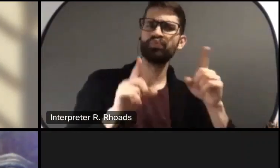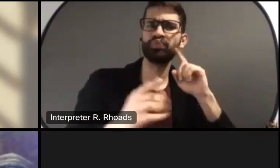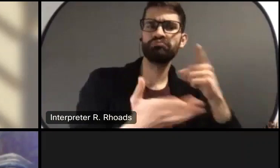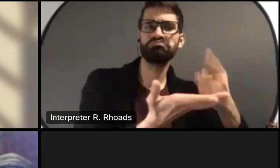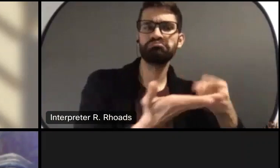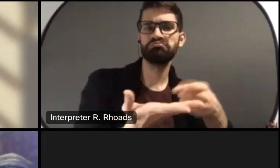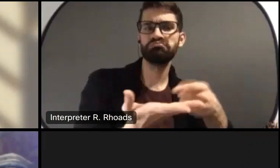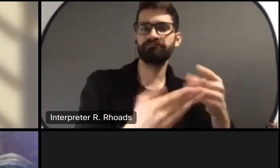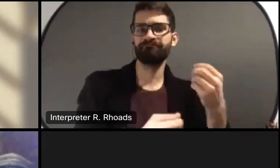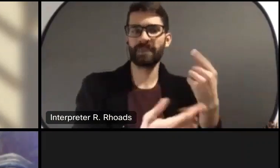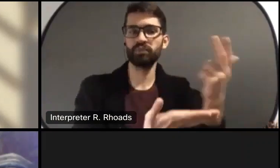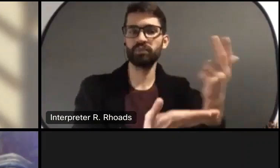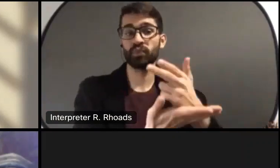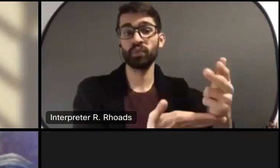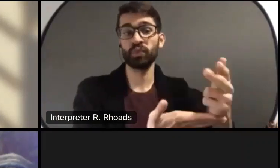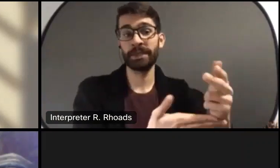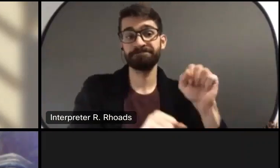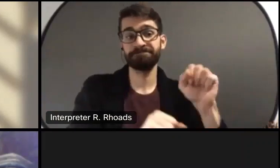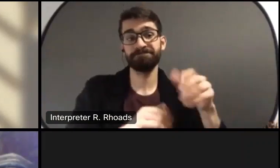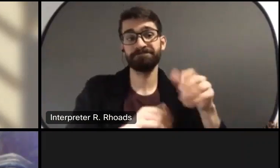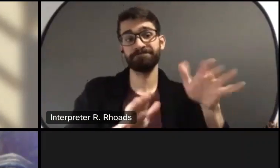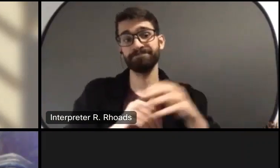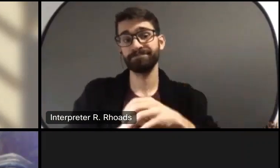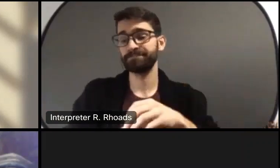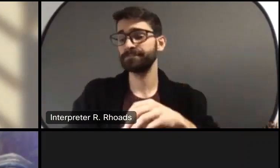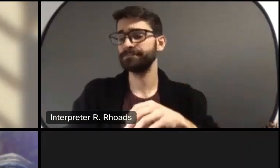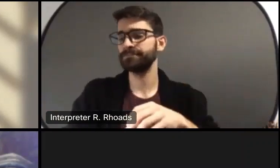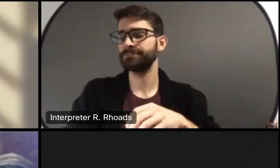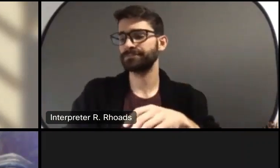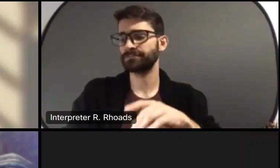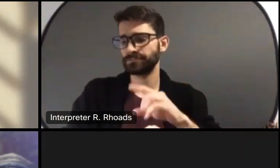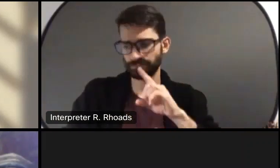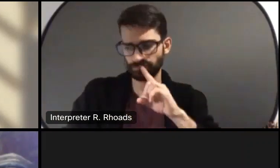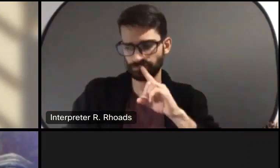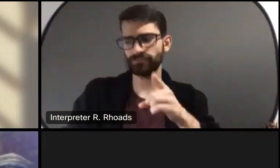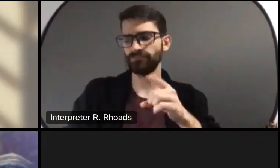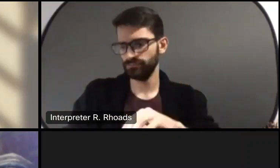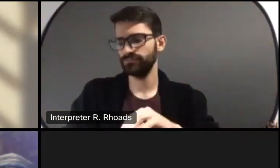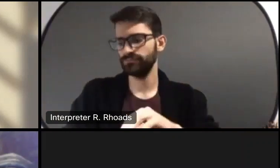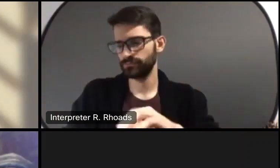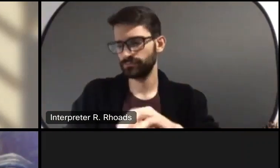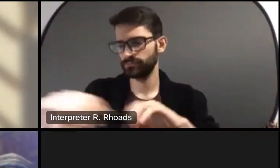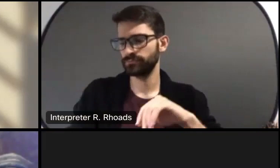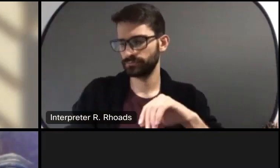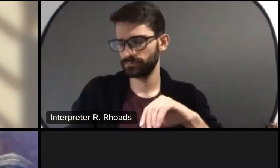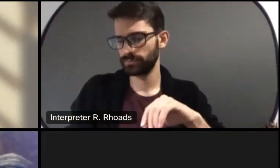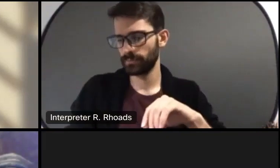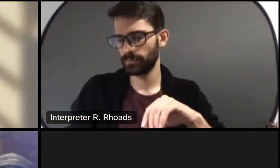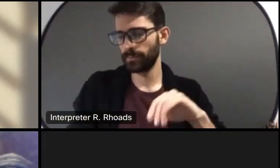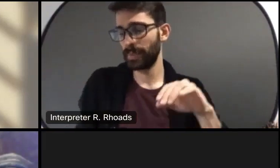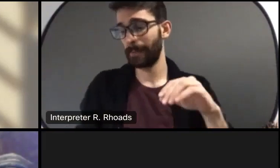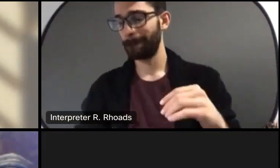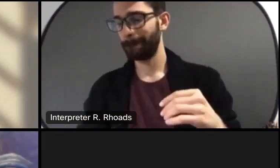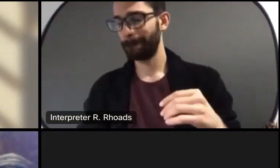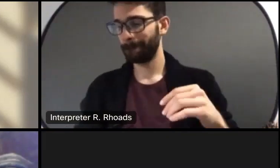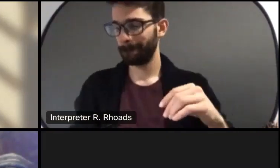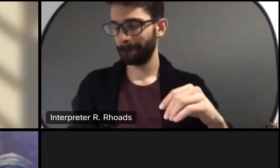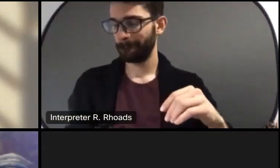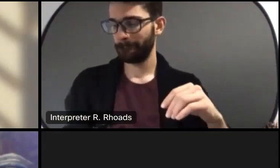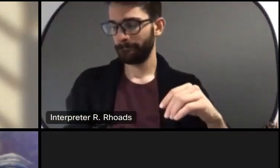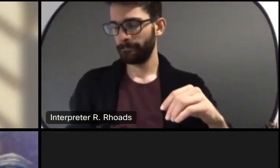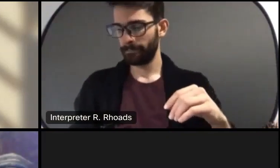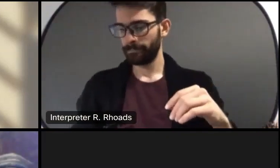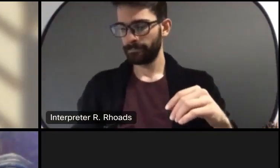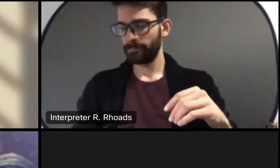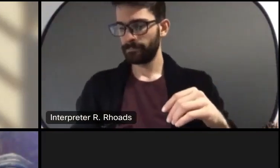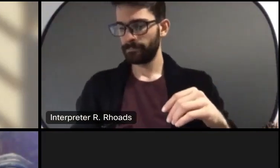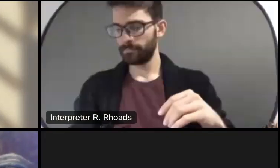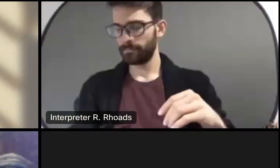weeks. Okay, so I think a lot of it has to do it has to do with a couple of things. First of all,